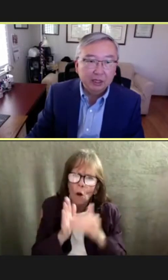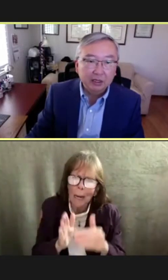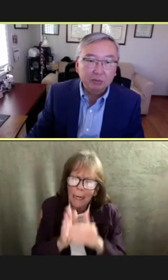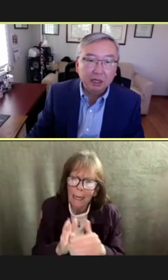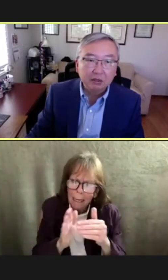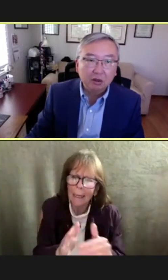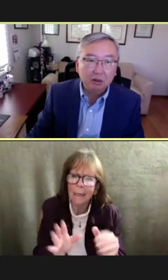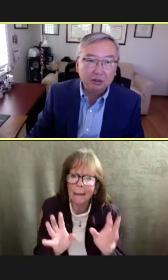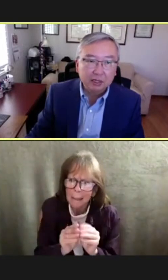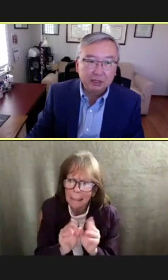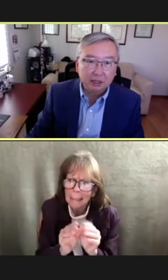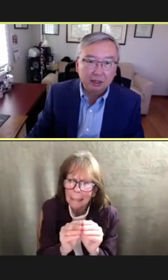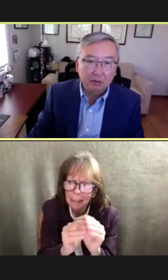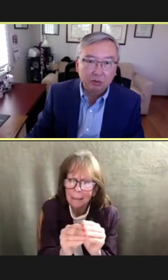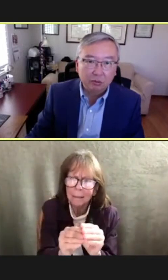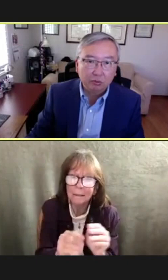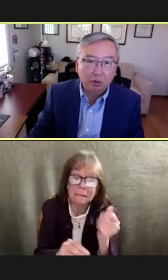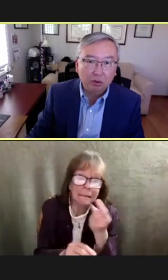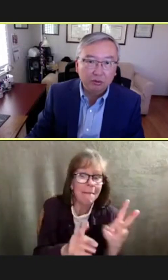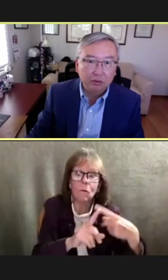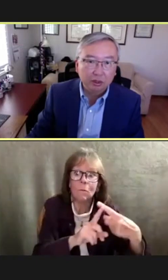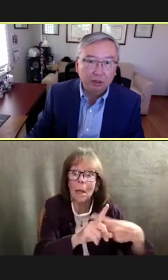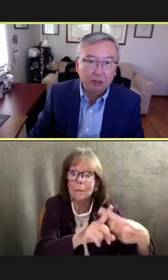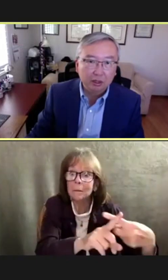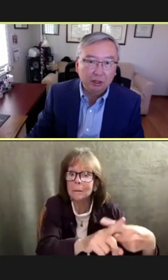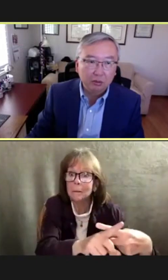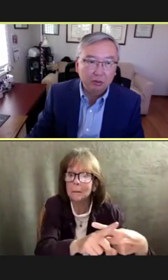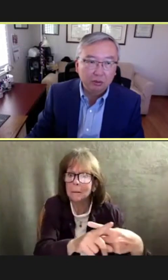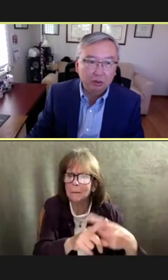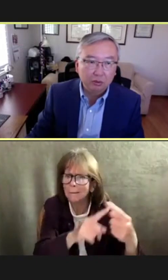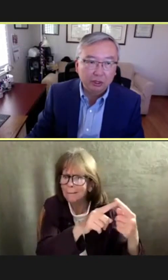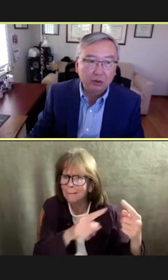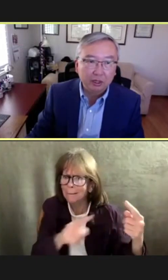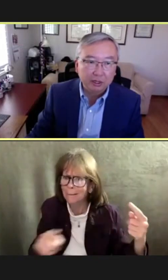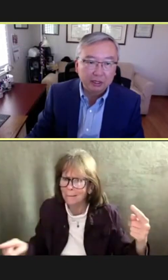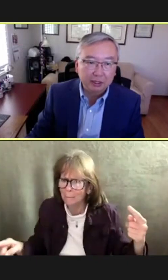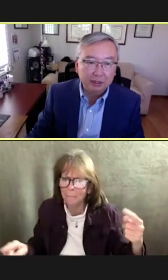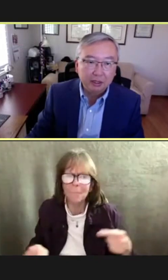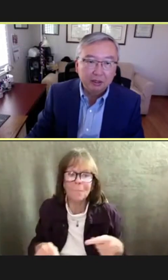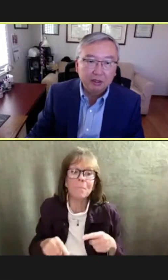And among all of these more recurring meetings,